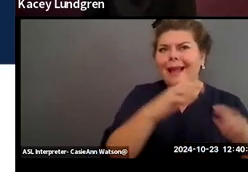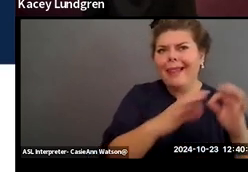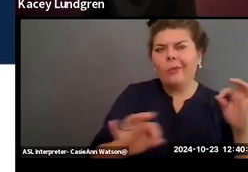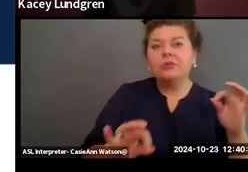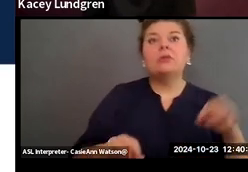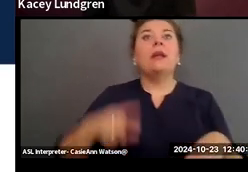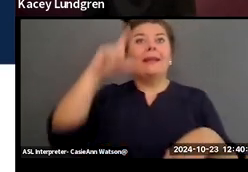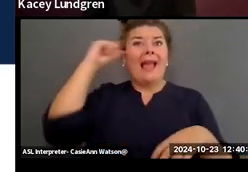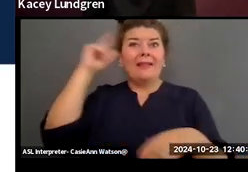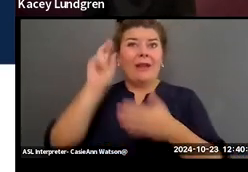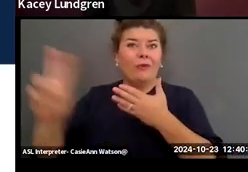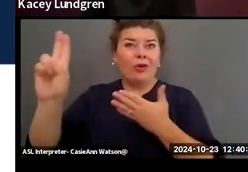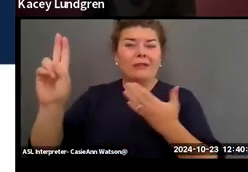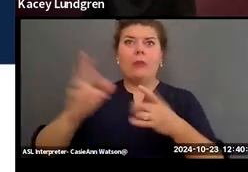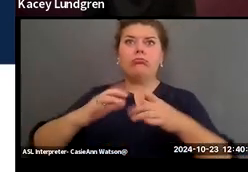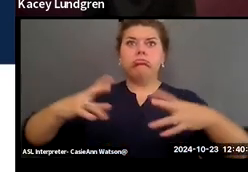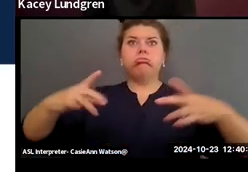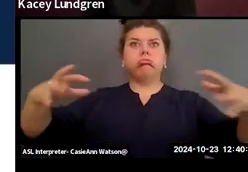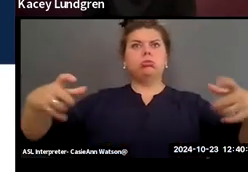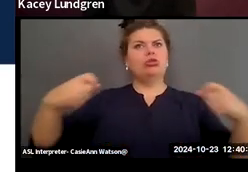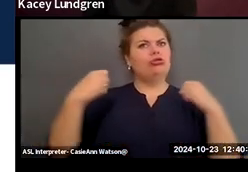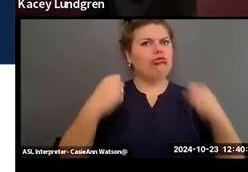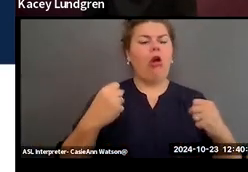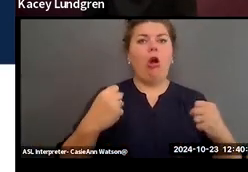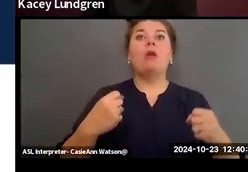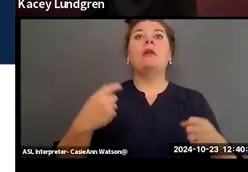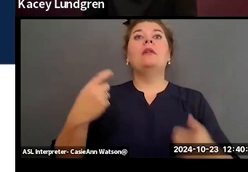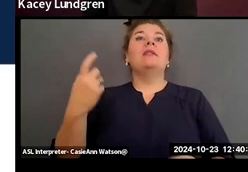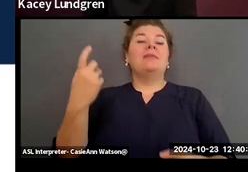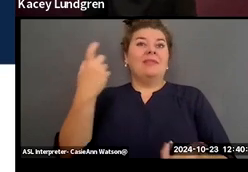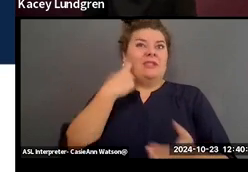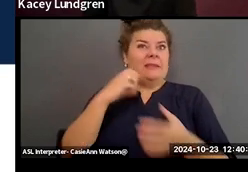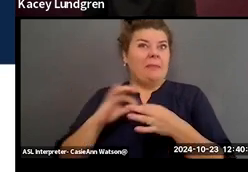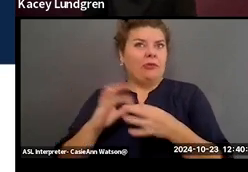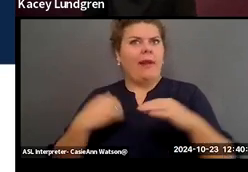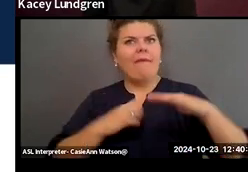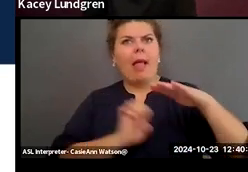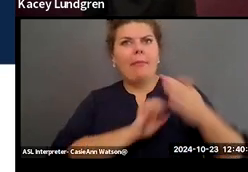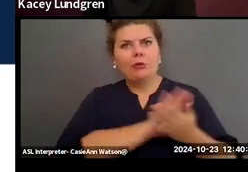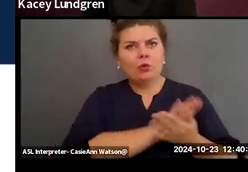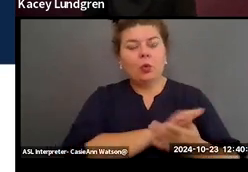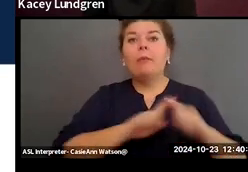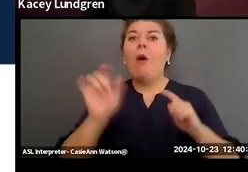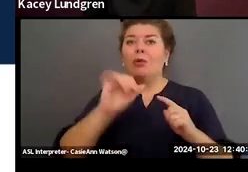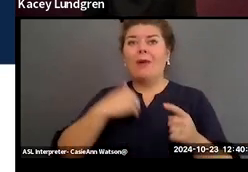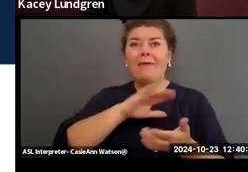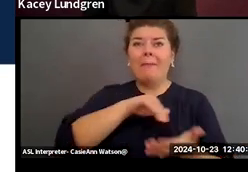The campus has expanded over the years to include, as I just mentioned, an elementary school, but also a middle school and a high school